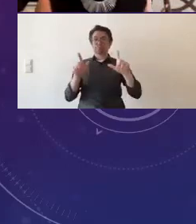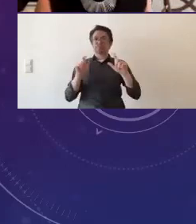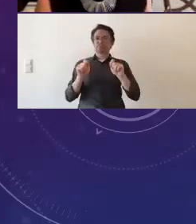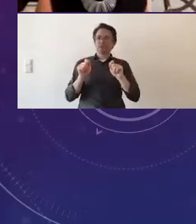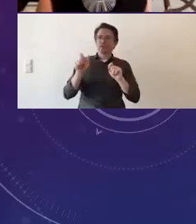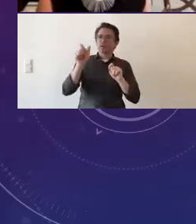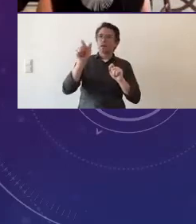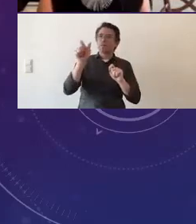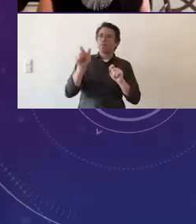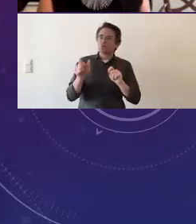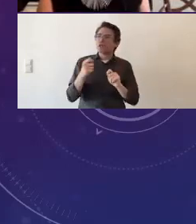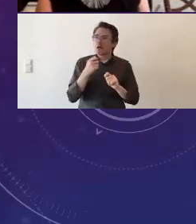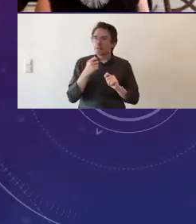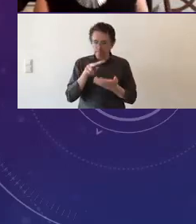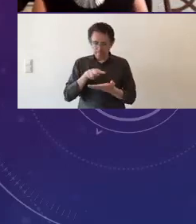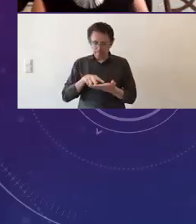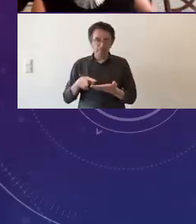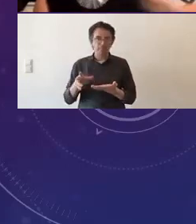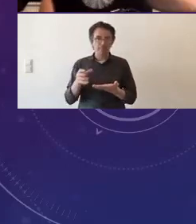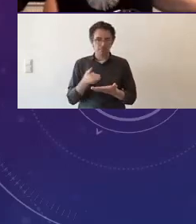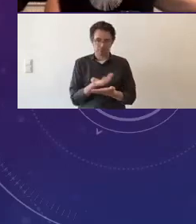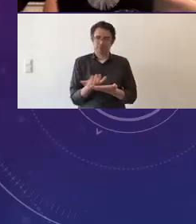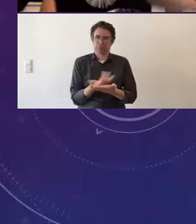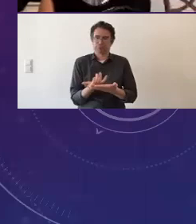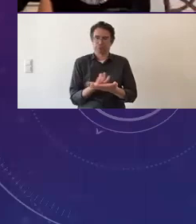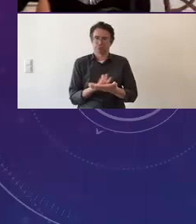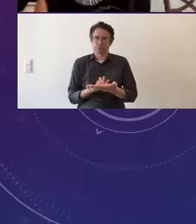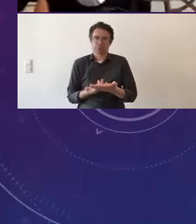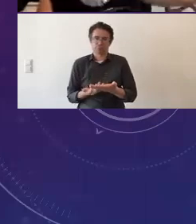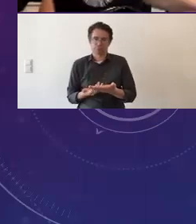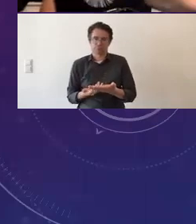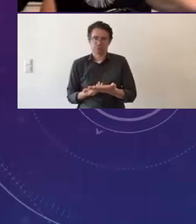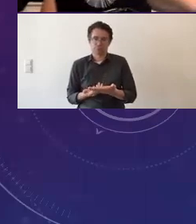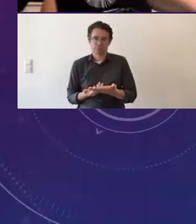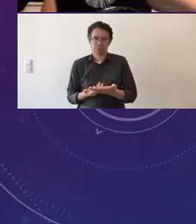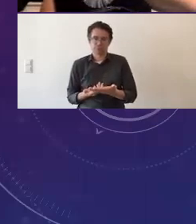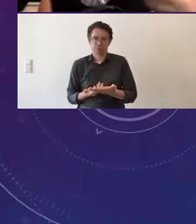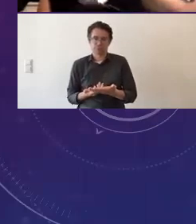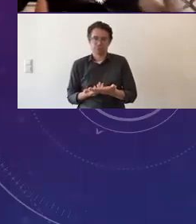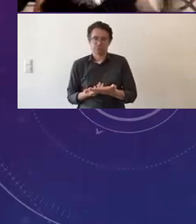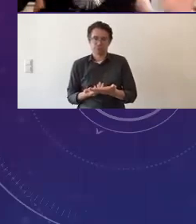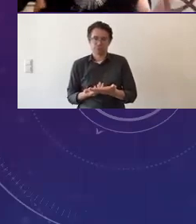to find my water bottle my water bottle is off to the left but perhaps as a